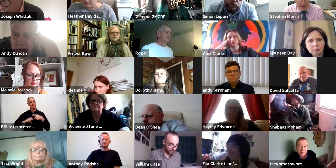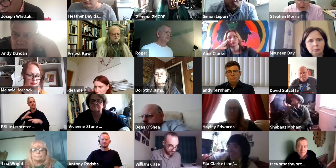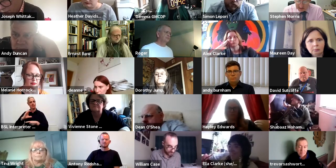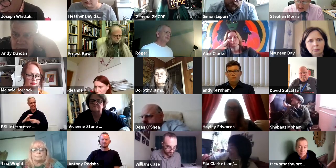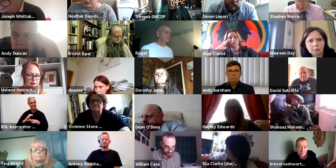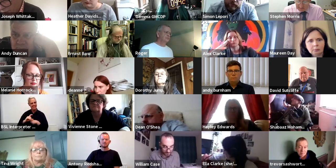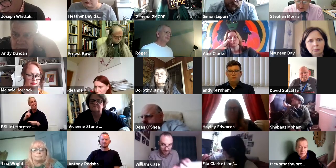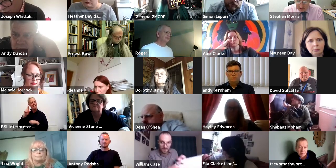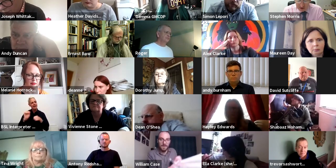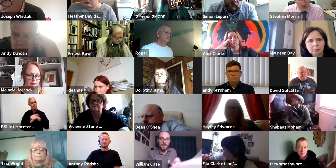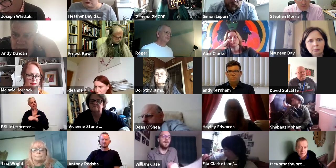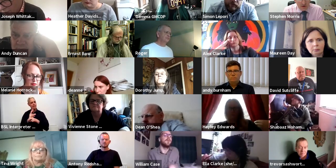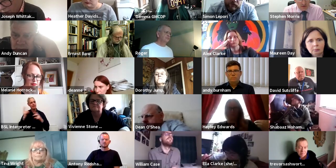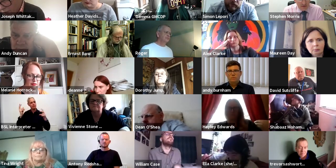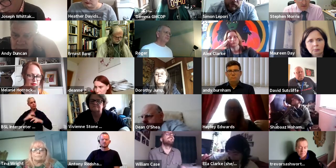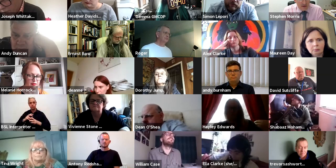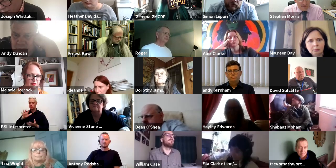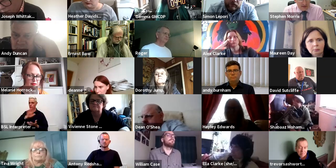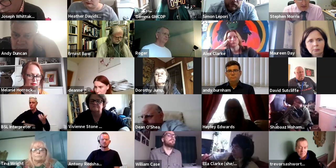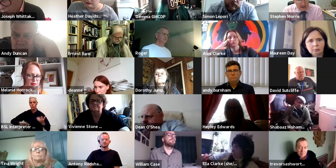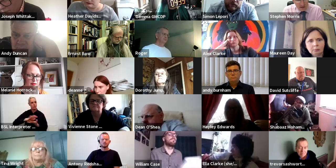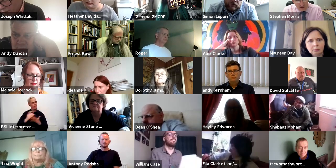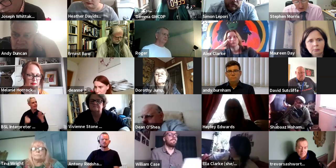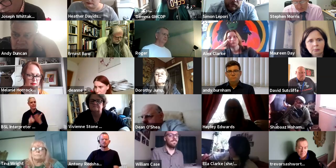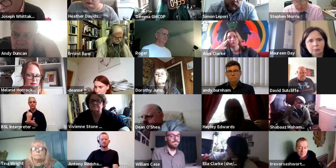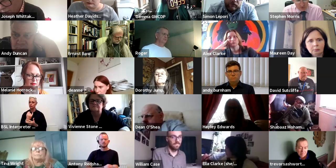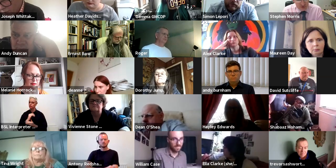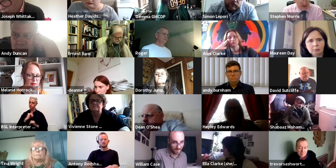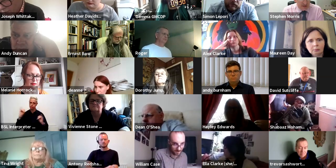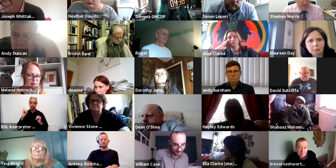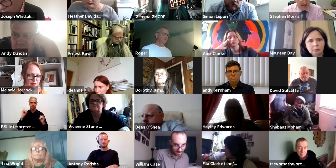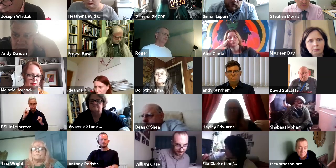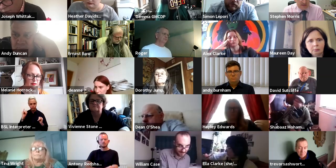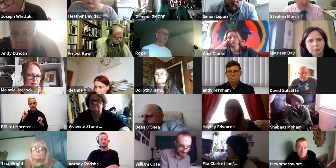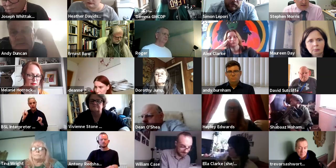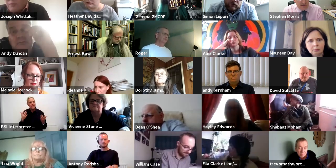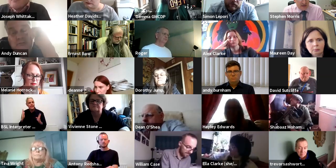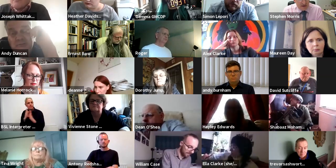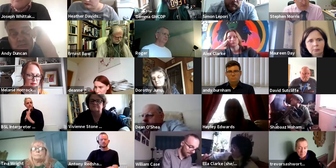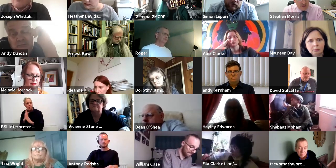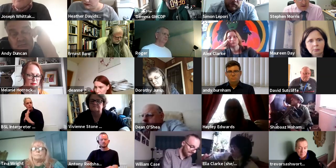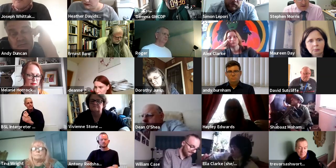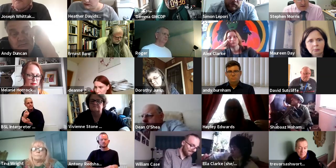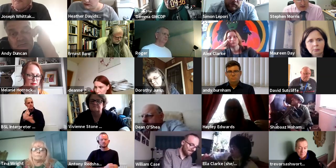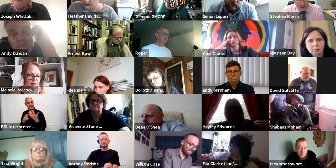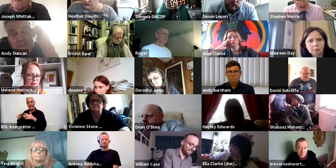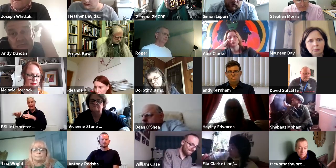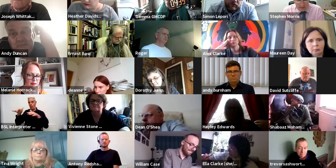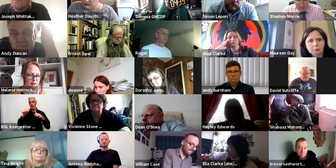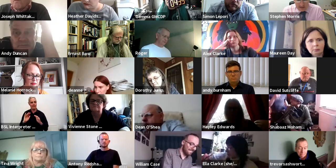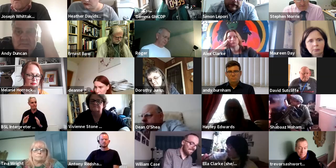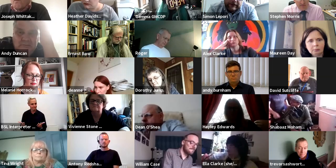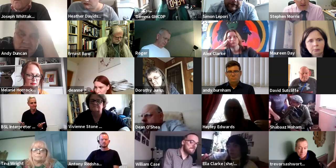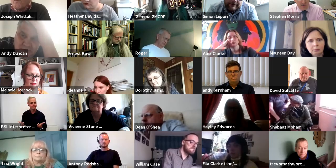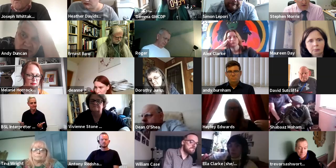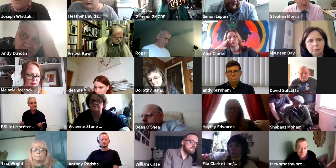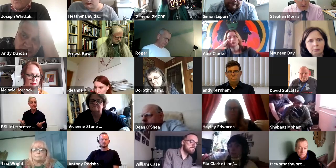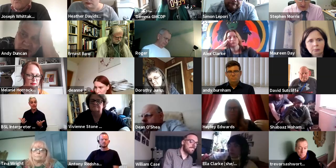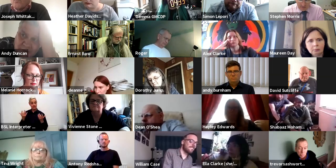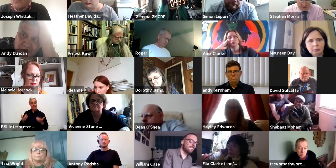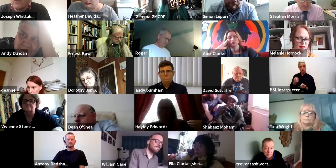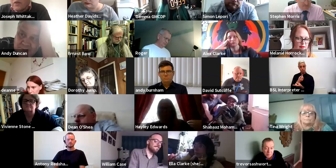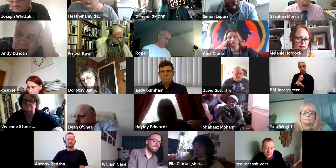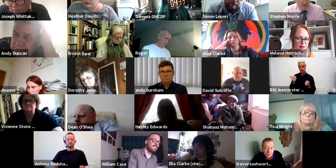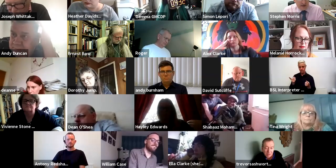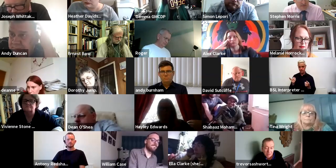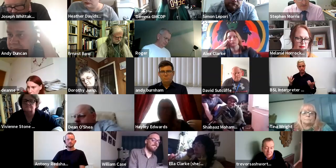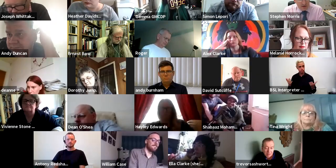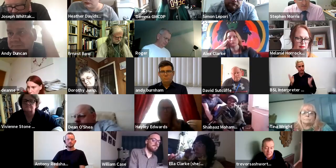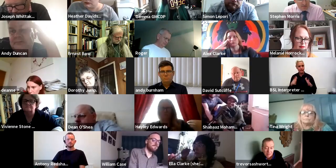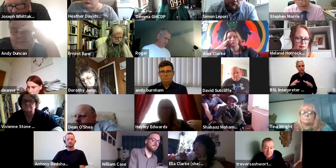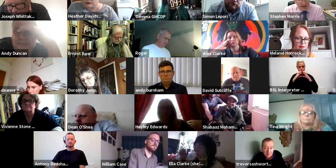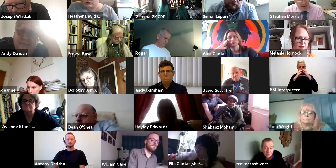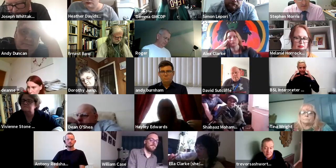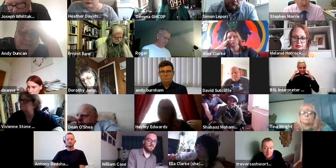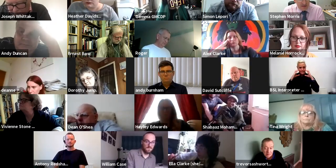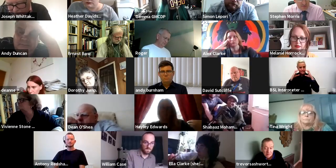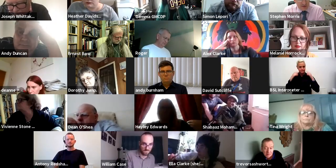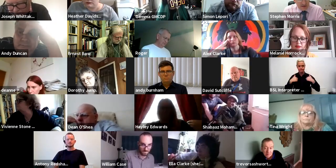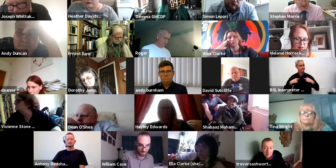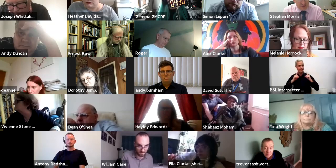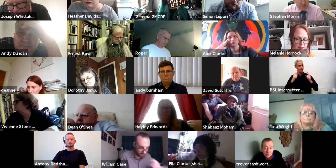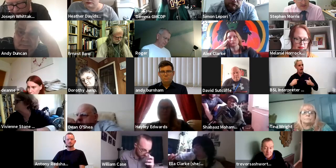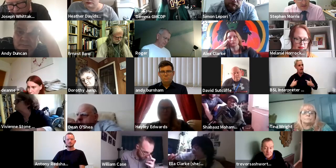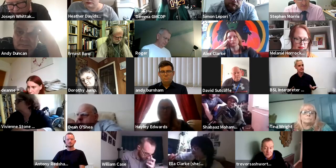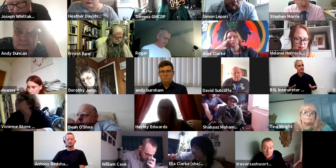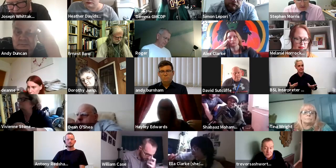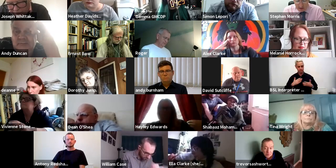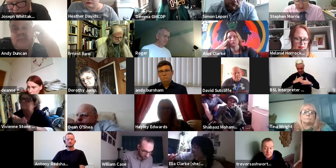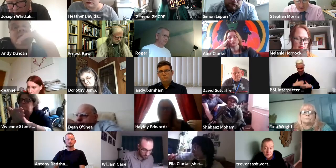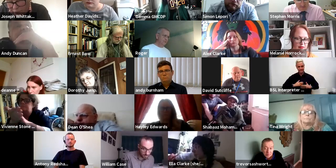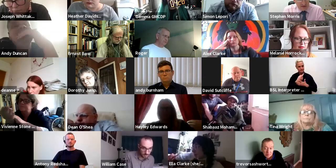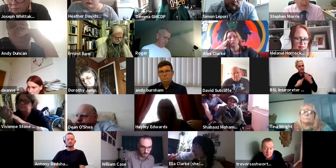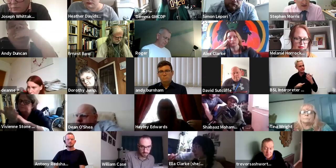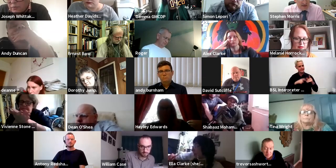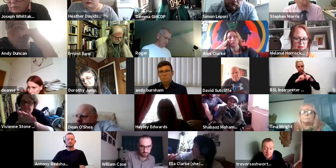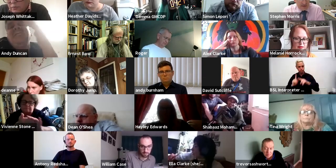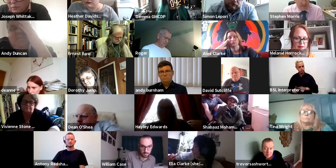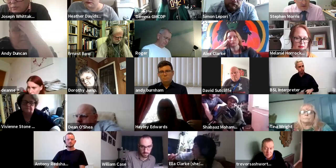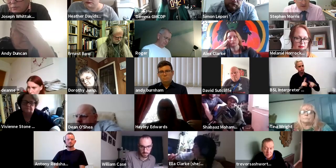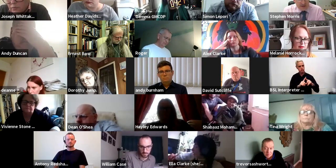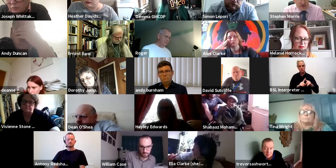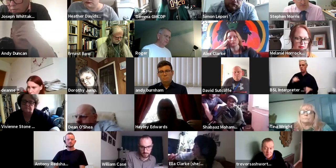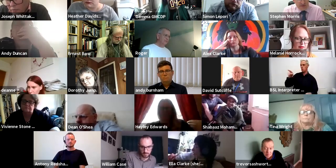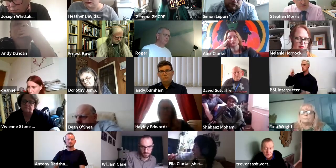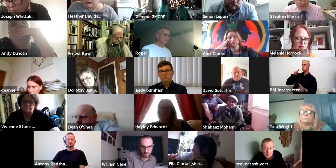pandemic is highlighted a massive issue on the, On seeing disabilities that about the many of them now.